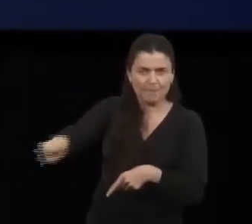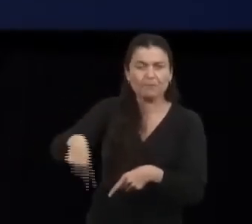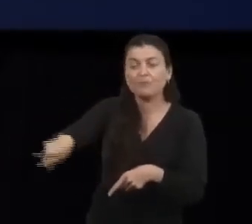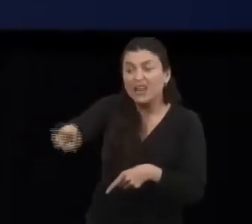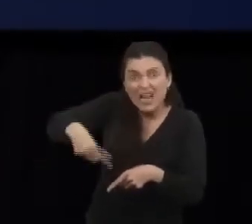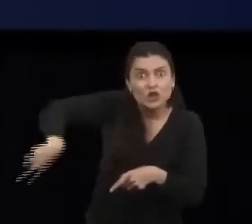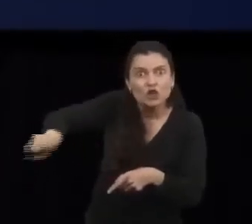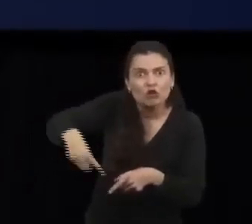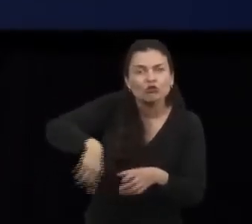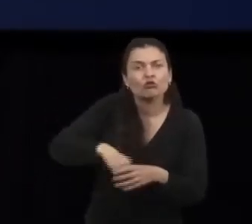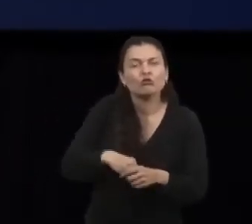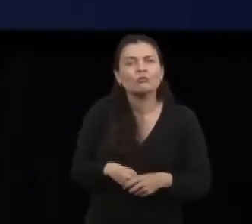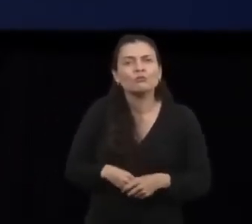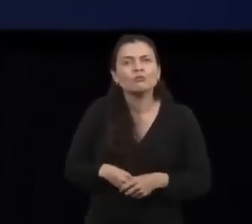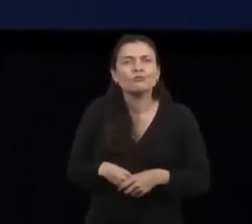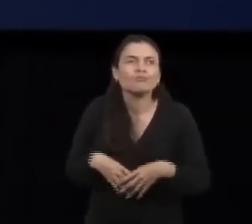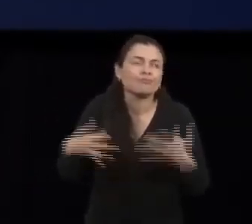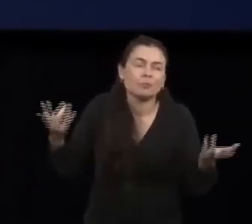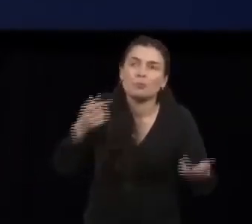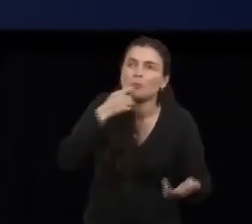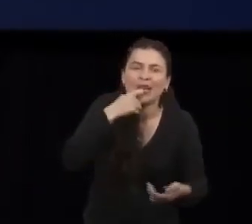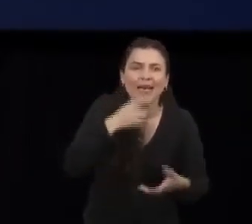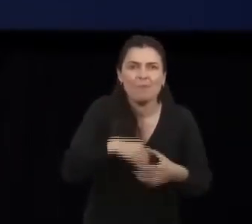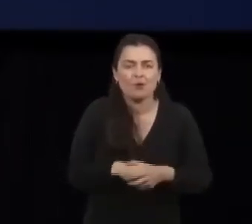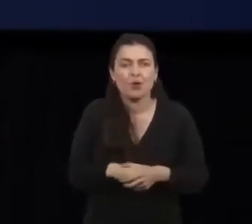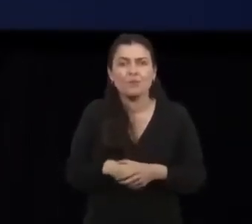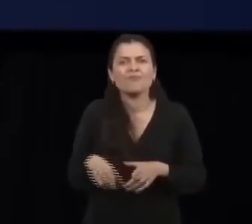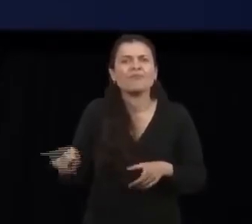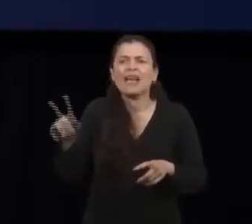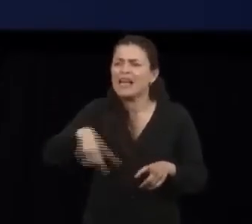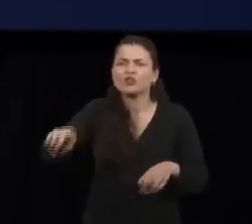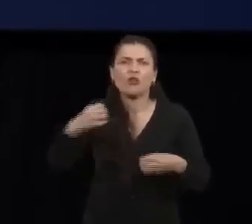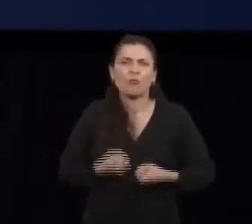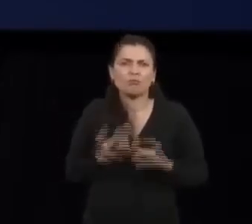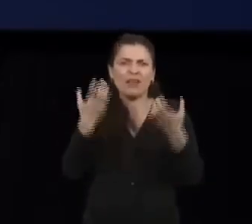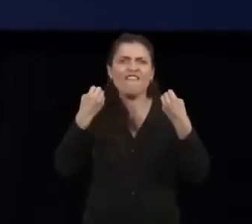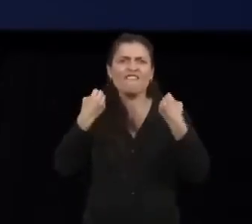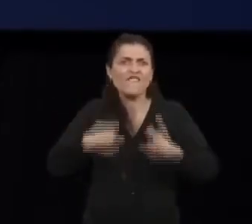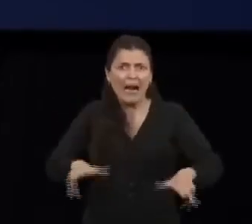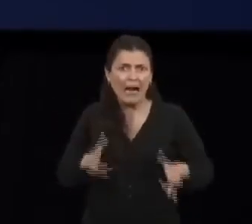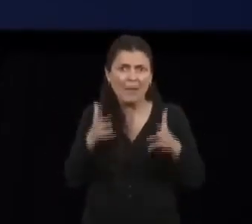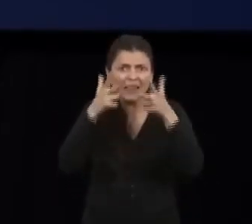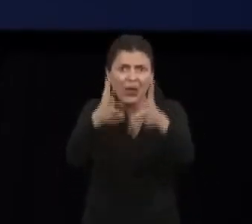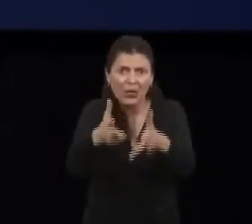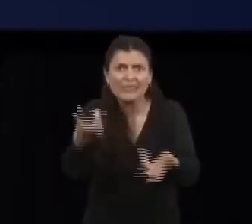That is, where, for example, explicitly a Quicerista deputy